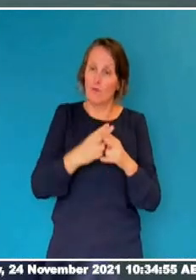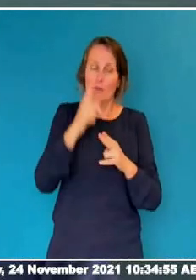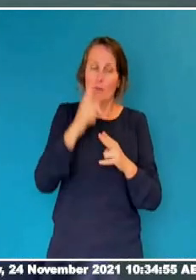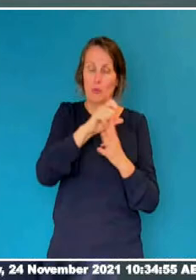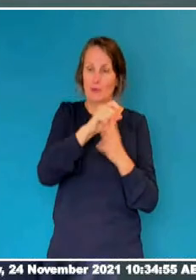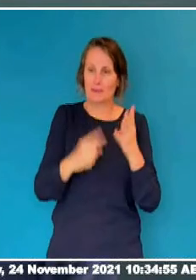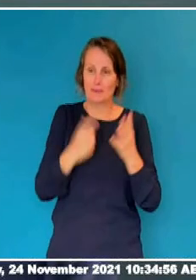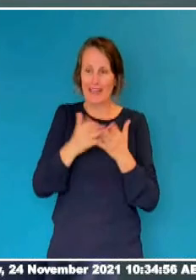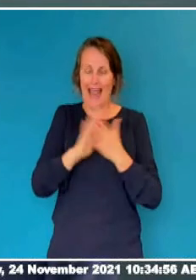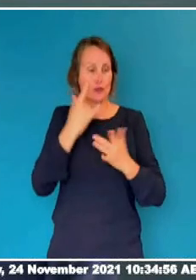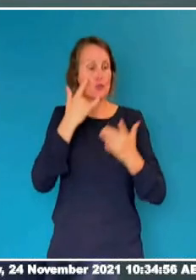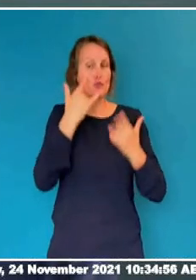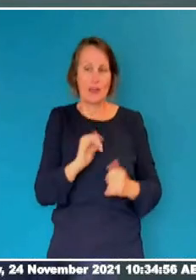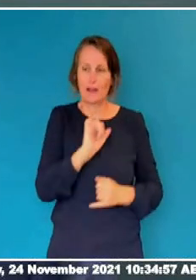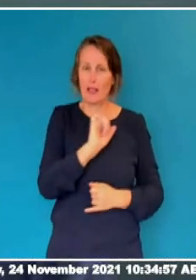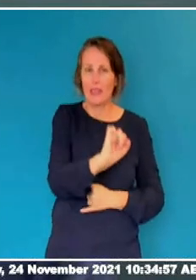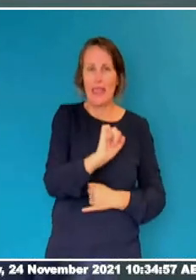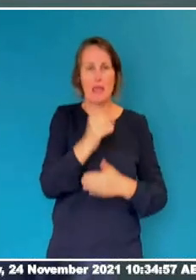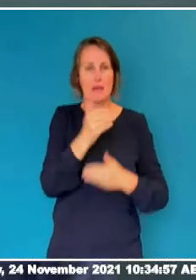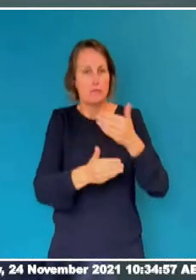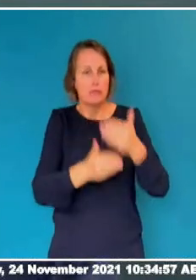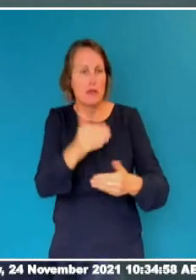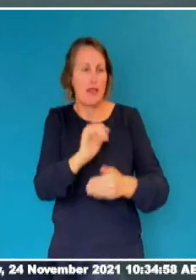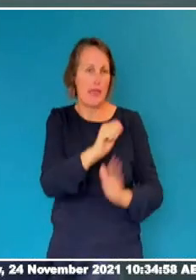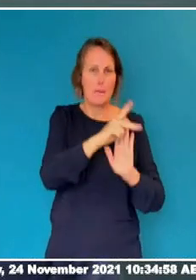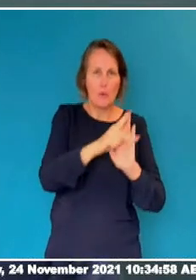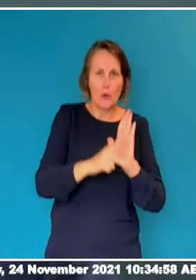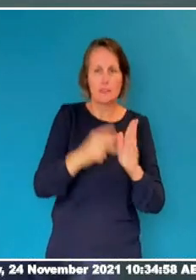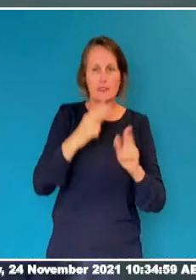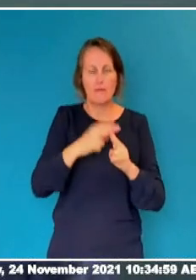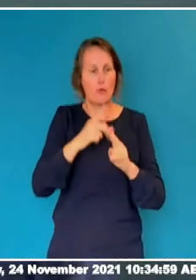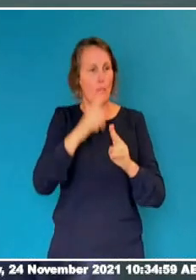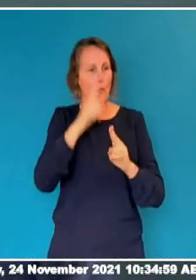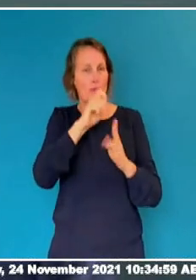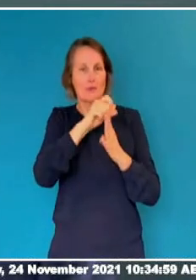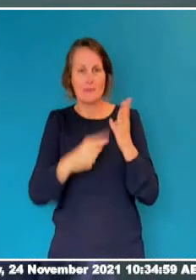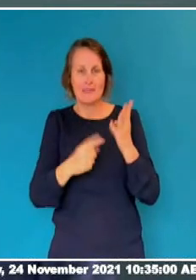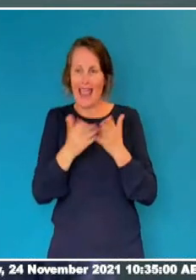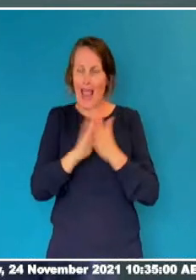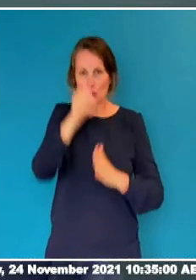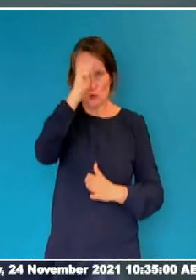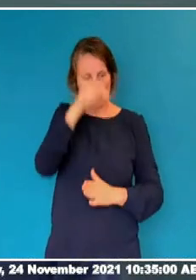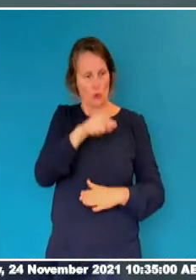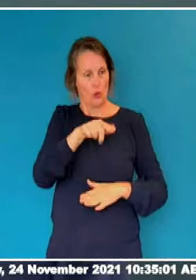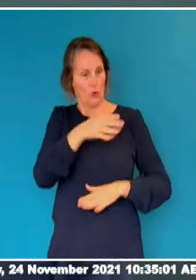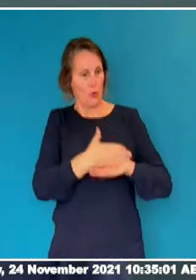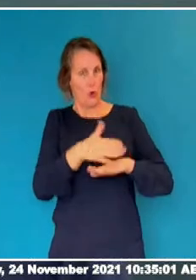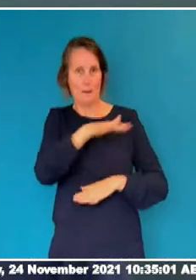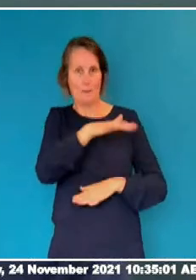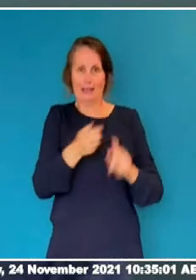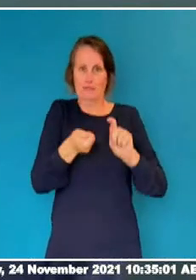with disability and providing adjustments to people with disability that may be required? We train them.